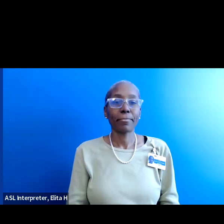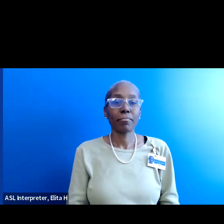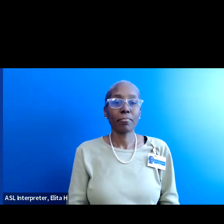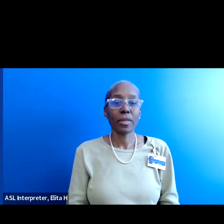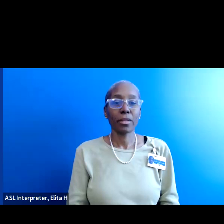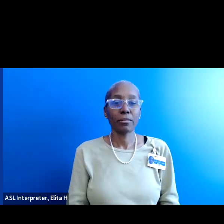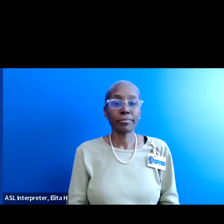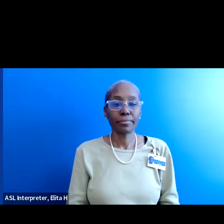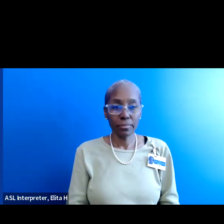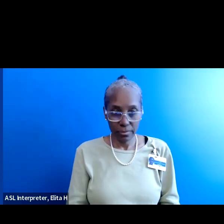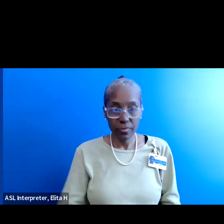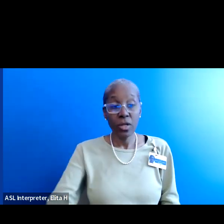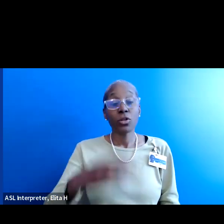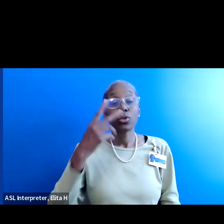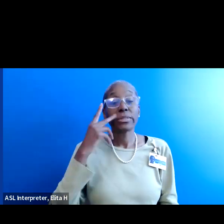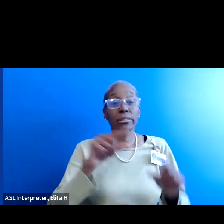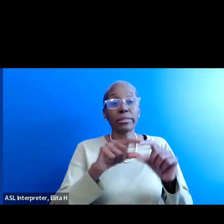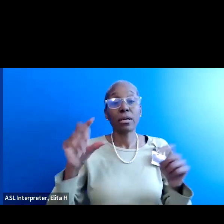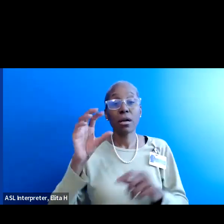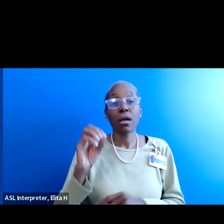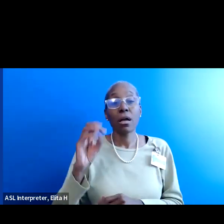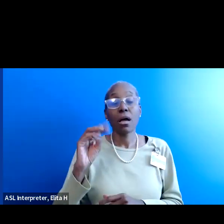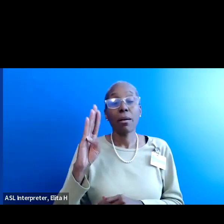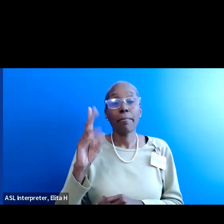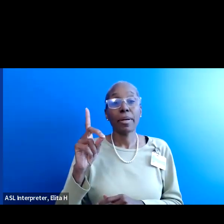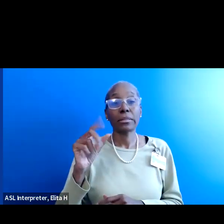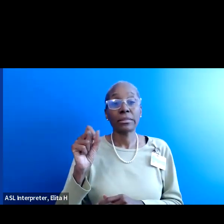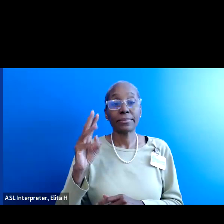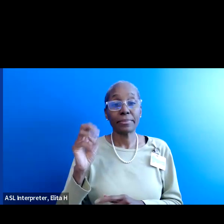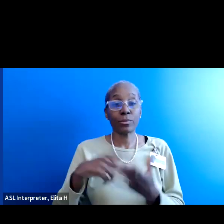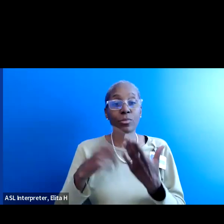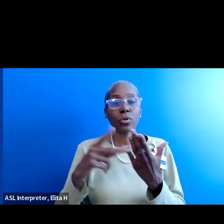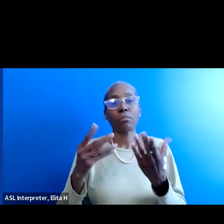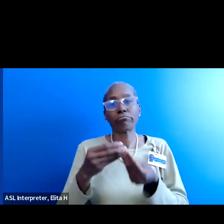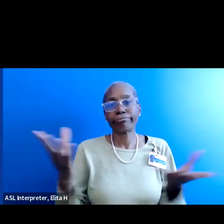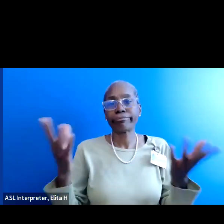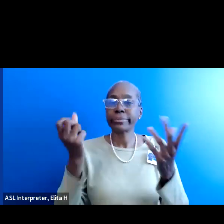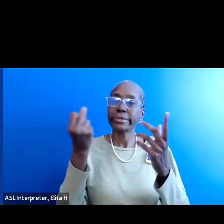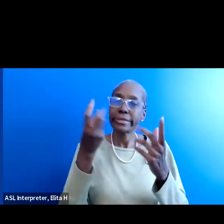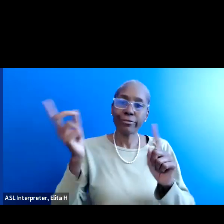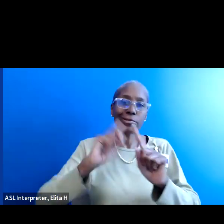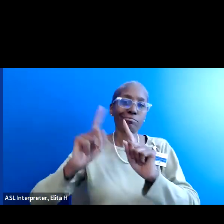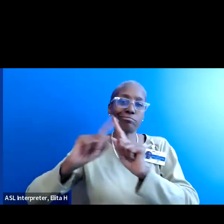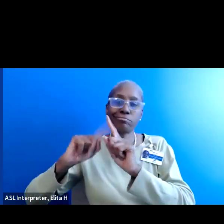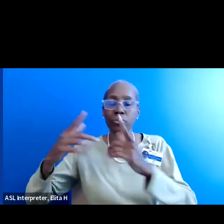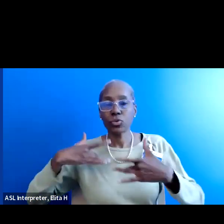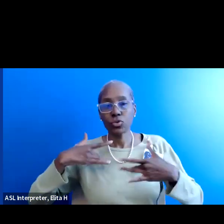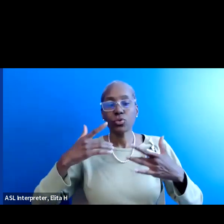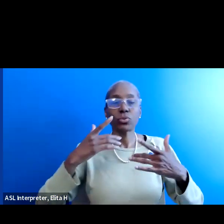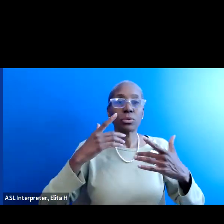So as you can see, Ombudsman Programs handle a variety of concerns and are resident advocates in all aspects of their work.